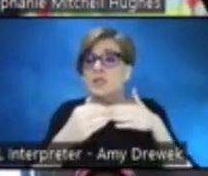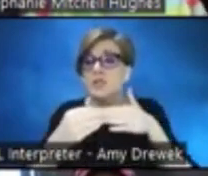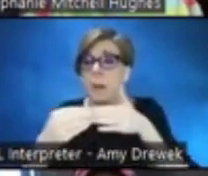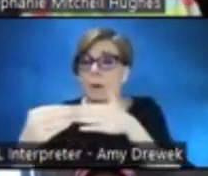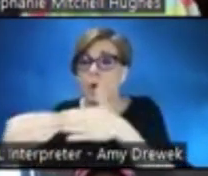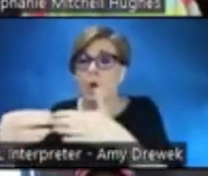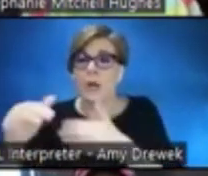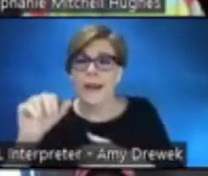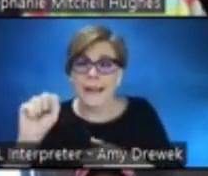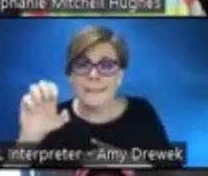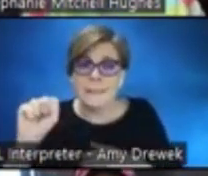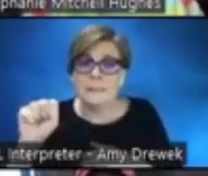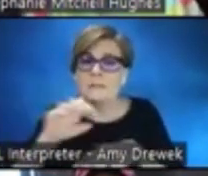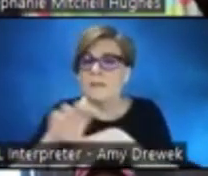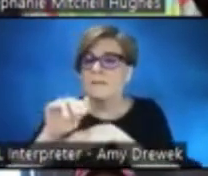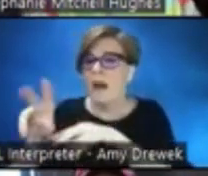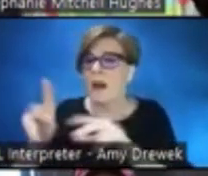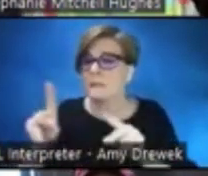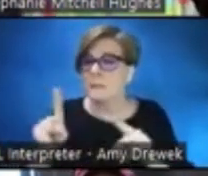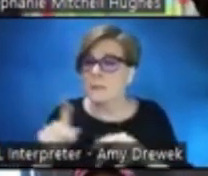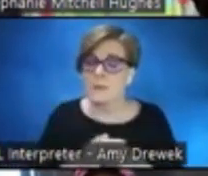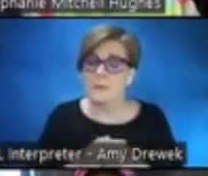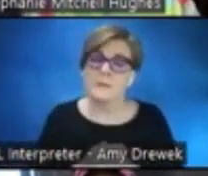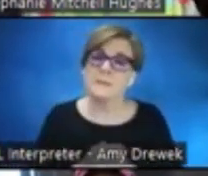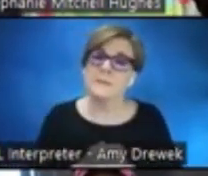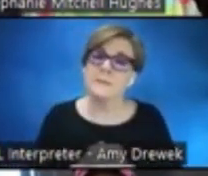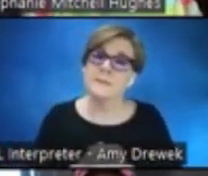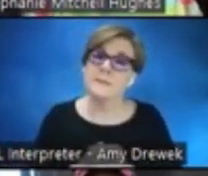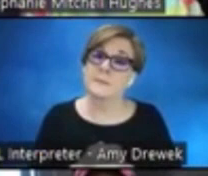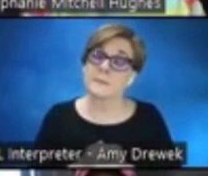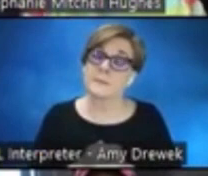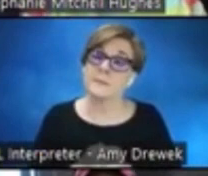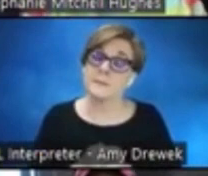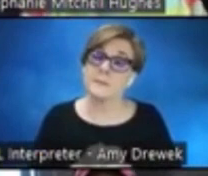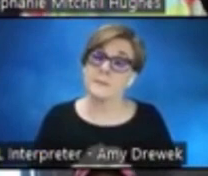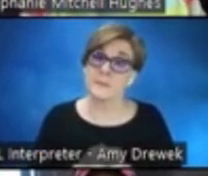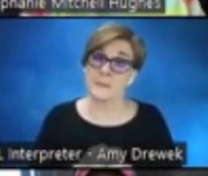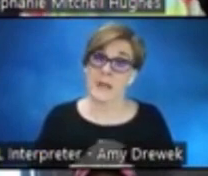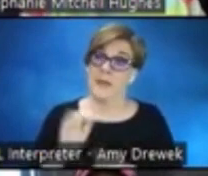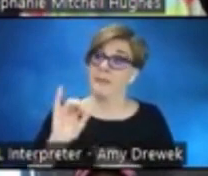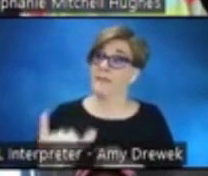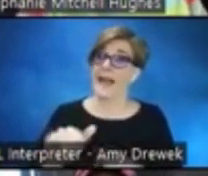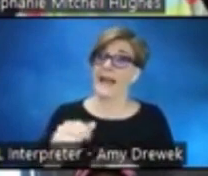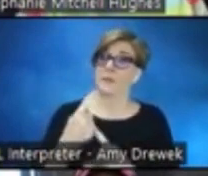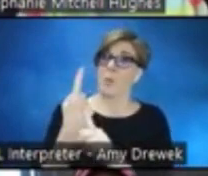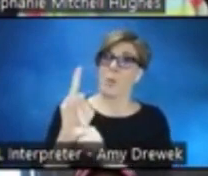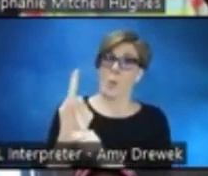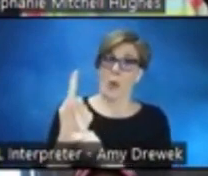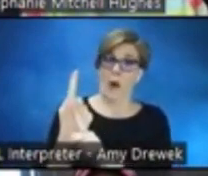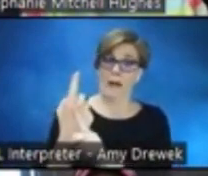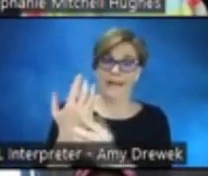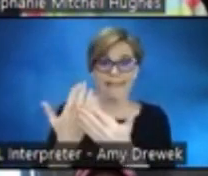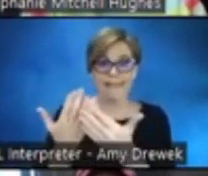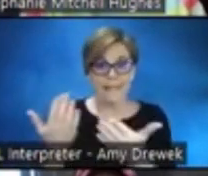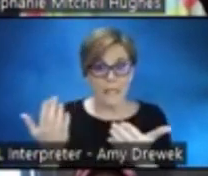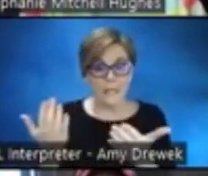TO A LARGE EXTENT, THAT IS ONE OF THE THINGS THAT BECAME INTEREST, WHICH